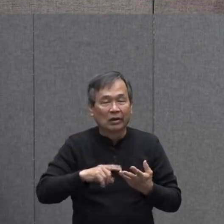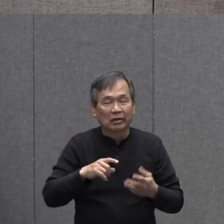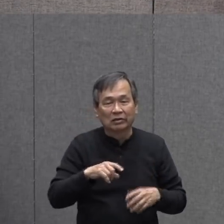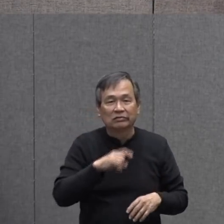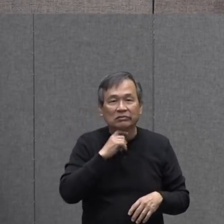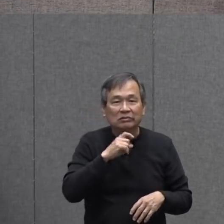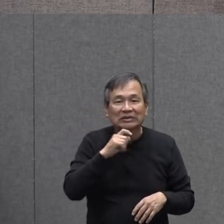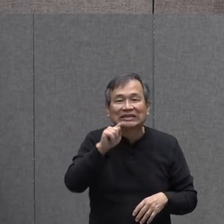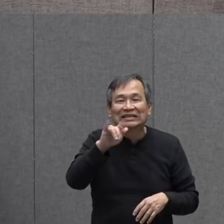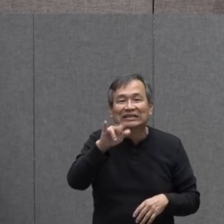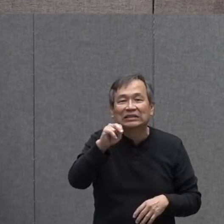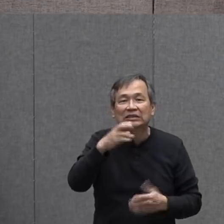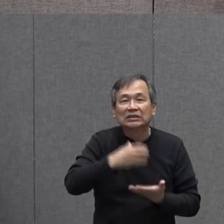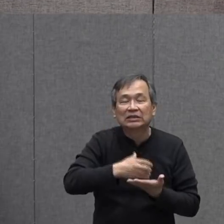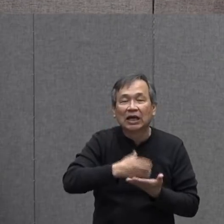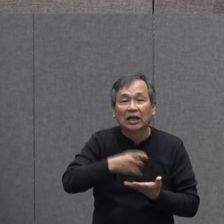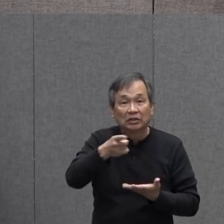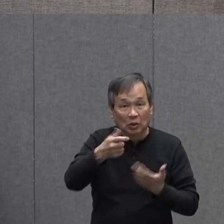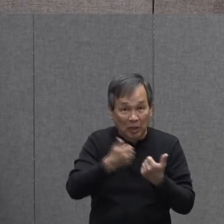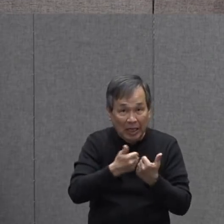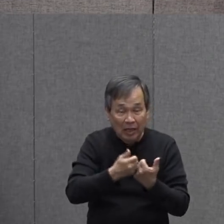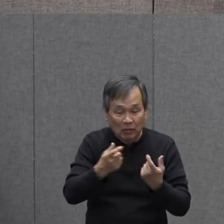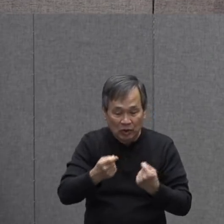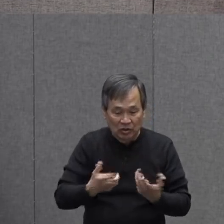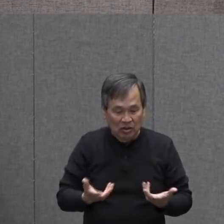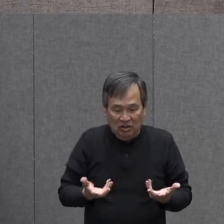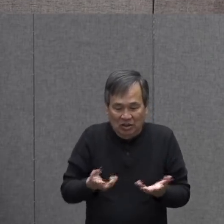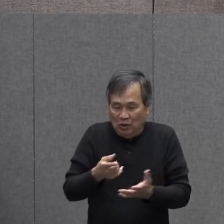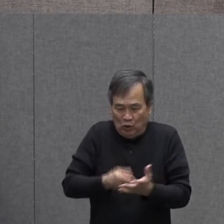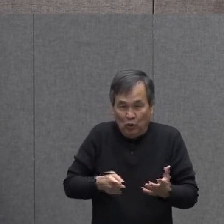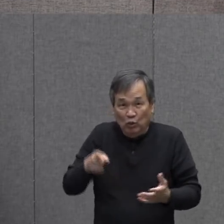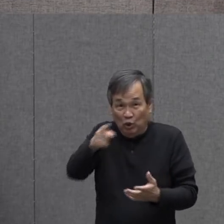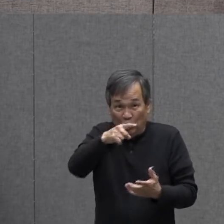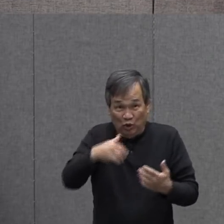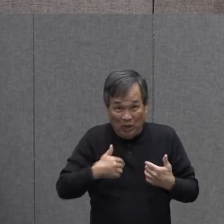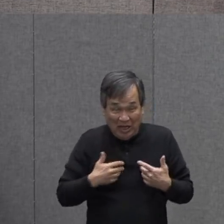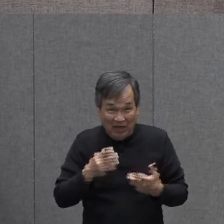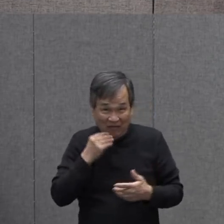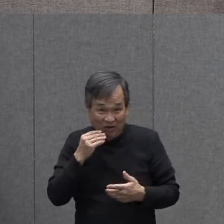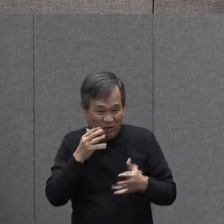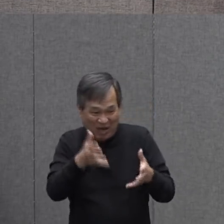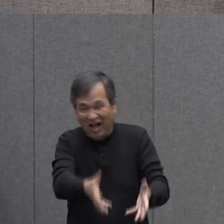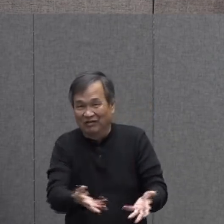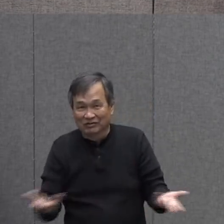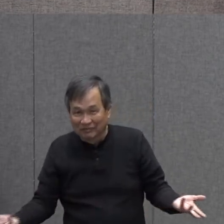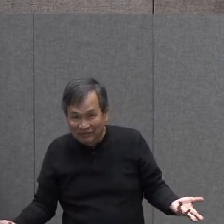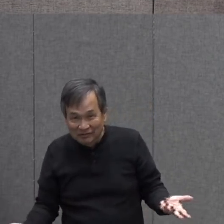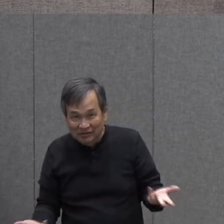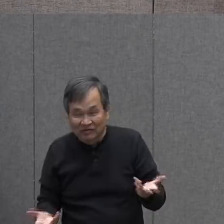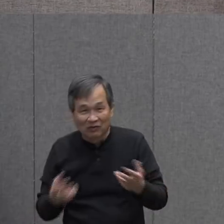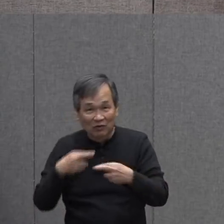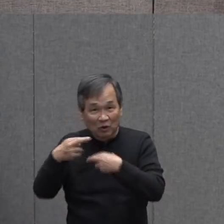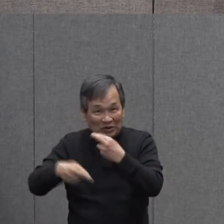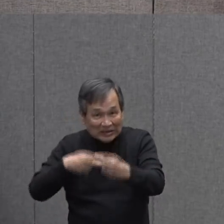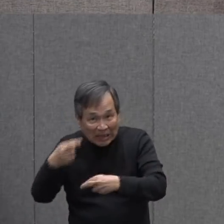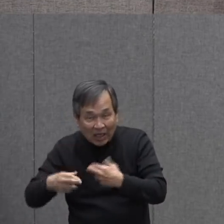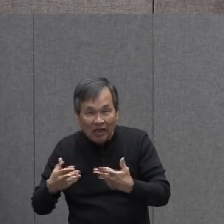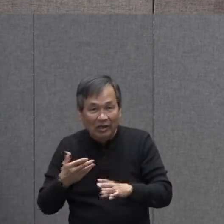So one game is that you take some things that you are, that are left over, maybe for recycling, maybe before you throw them away,